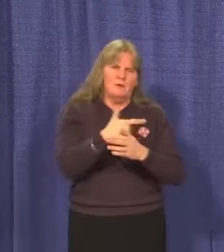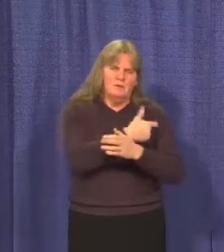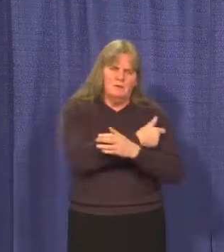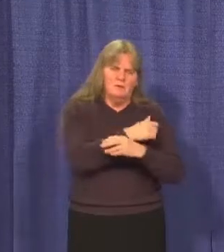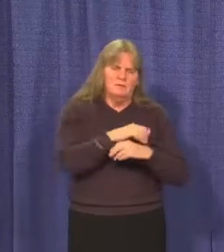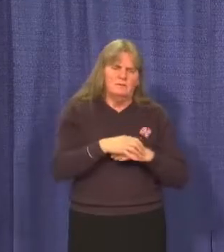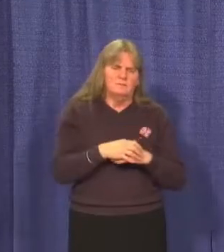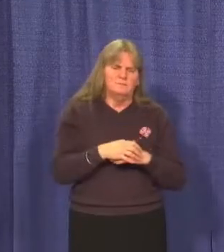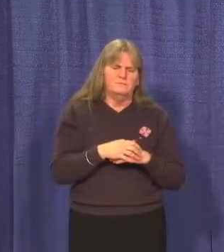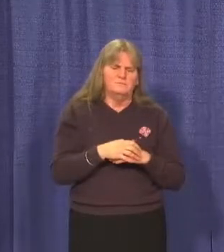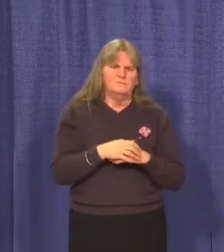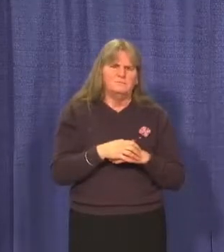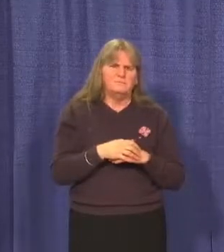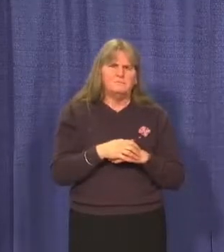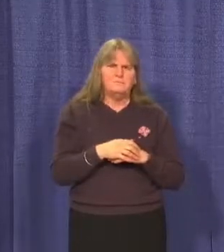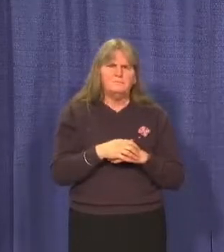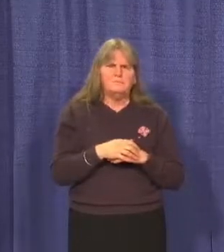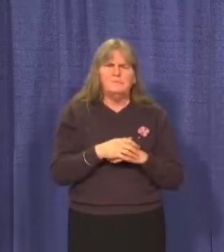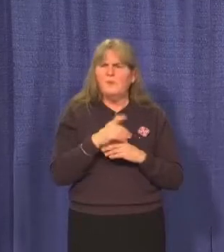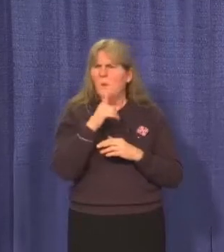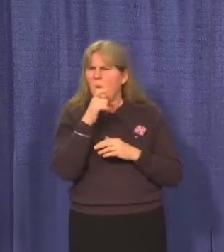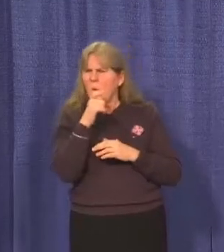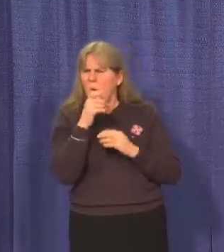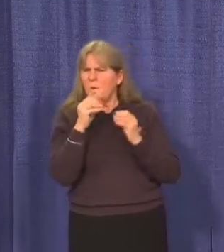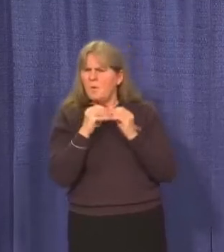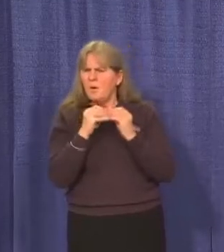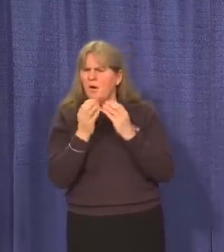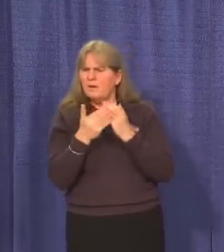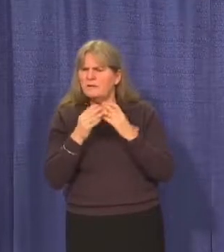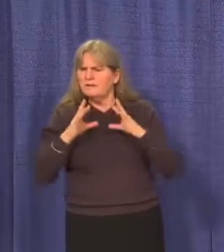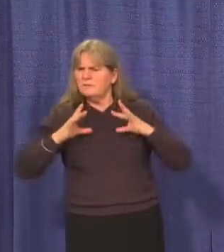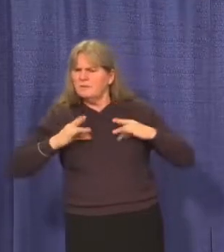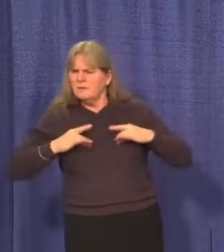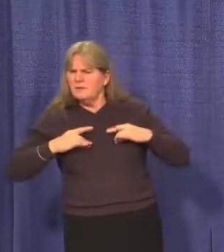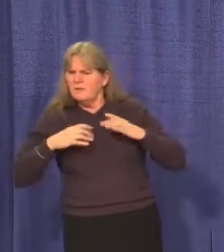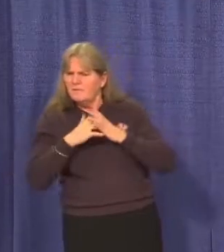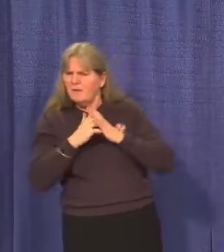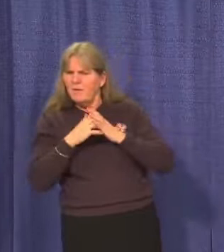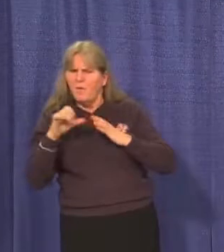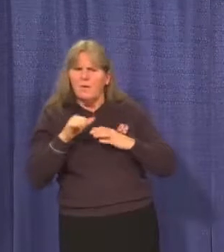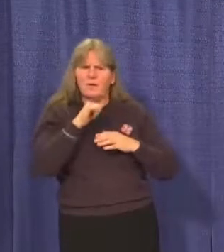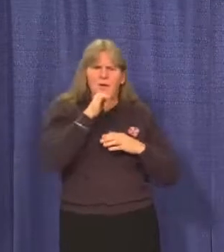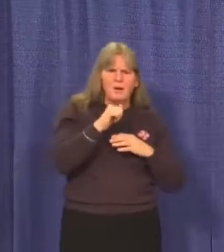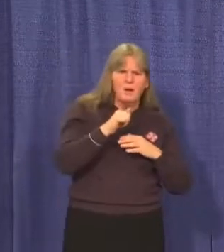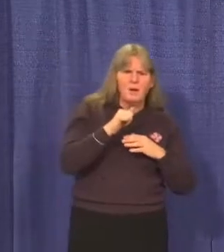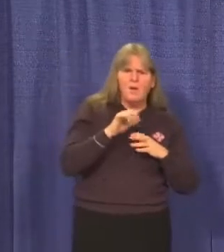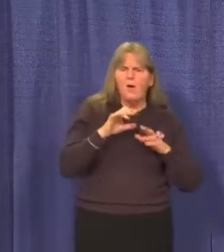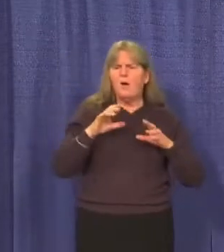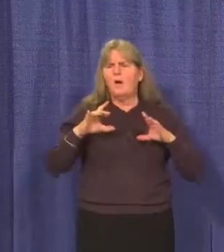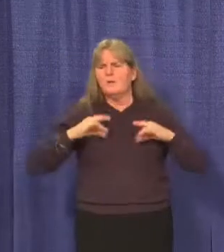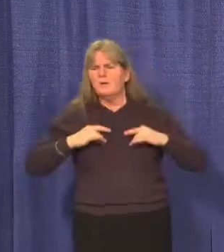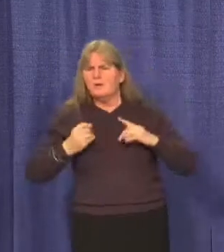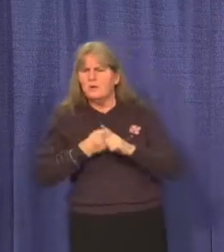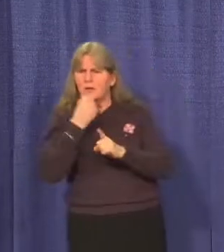There are many ways to define who is more vulnerable to COVID infection or to the consequences of infection.